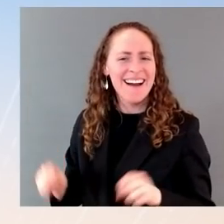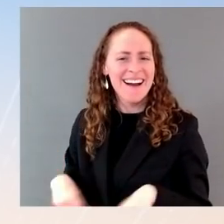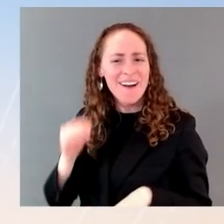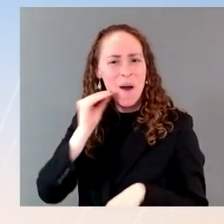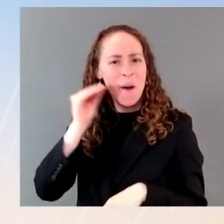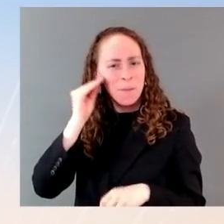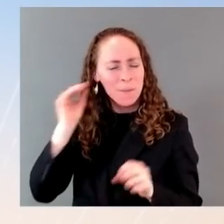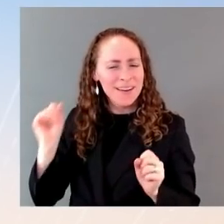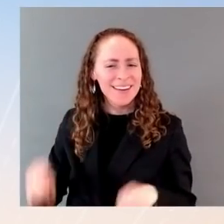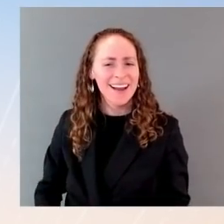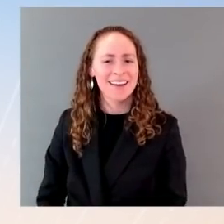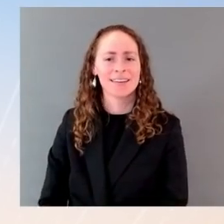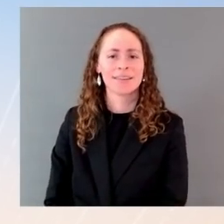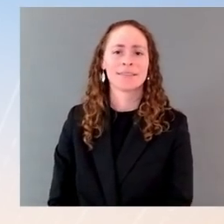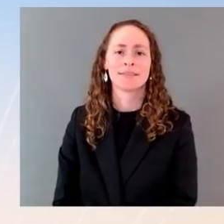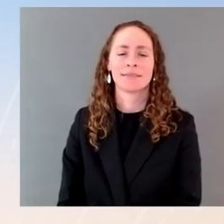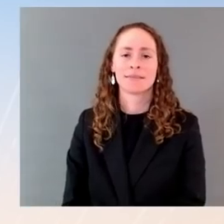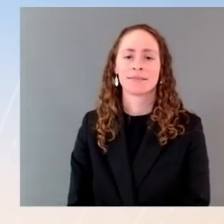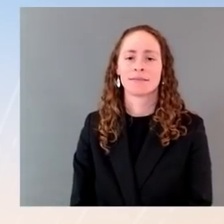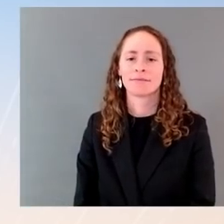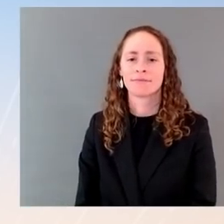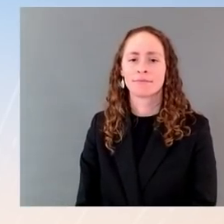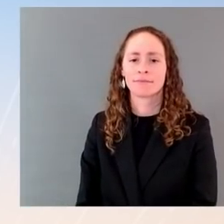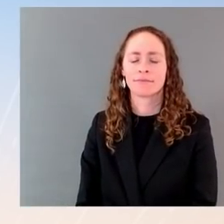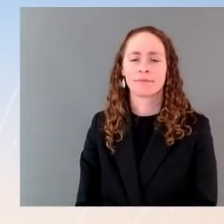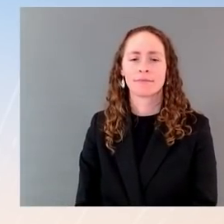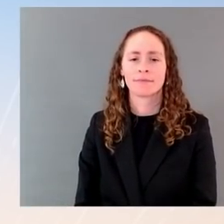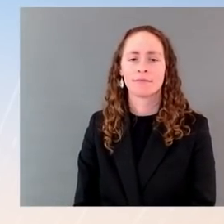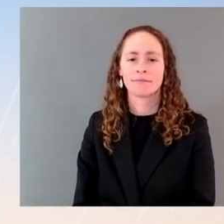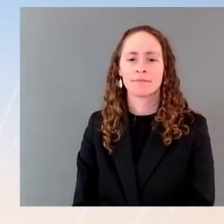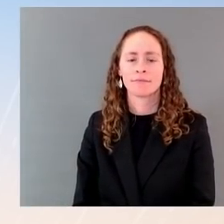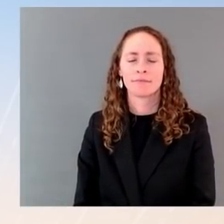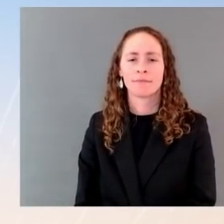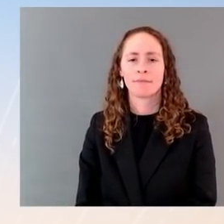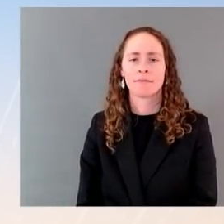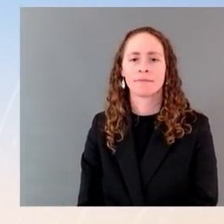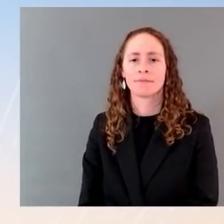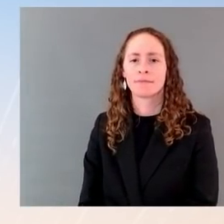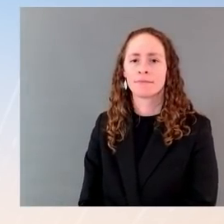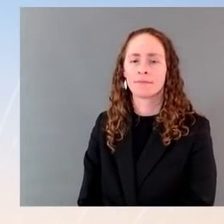Go ahead. The Press: Well, they are, really. Ukraine -- >> Ms. Psaki: Okay. The Press: -- Ukraine and the messaging,